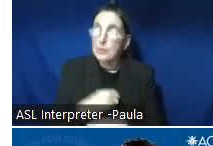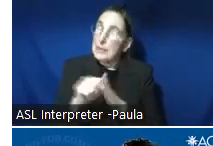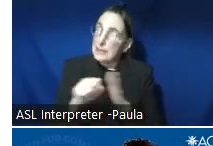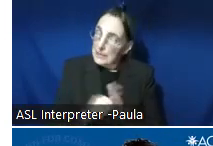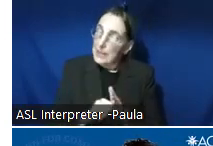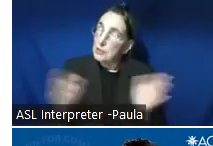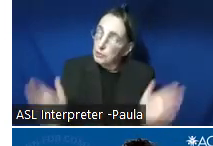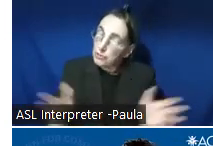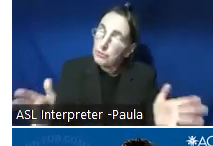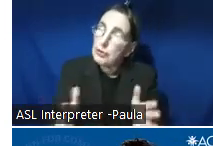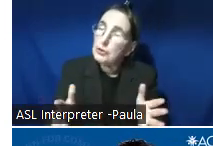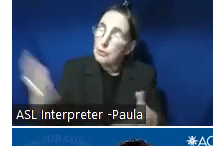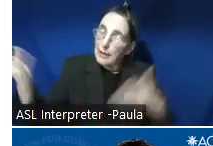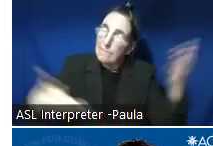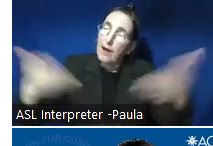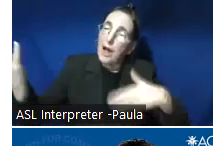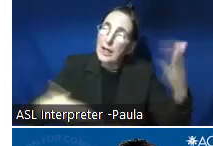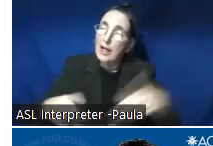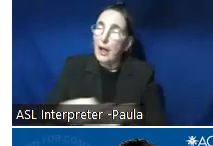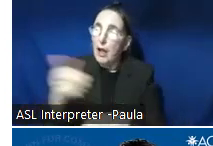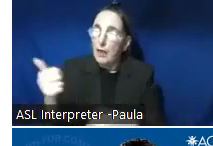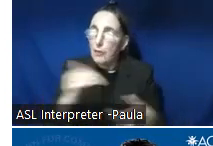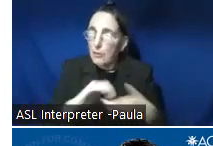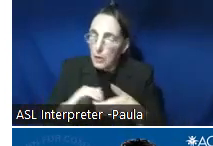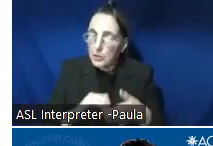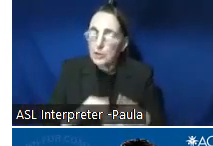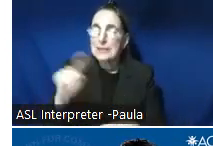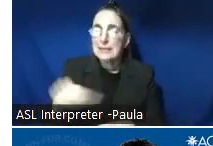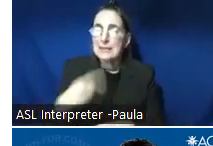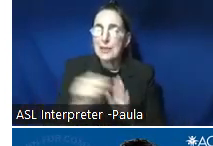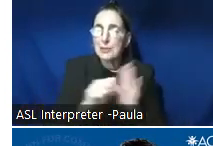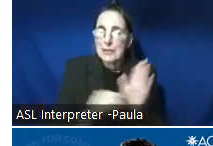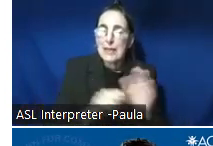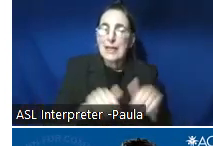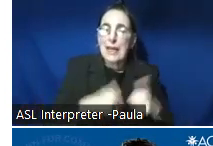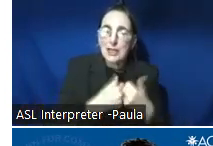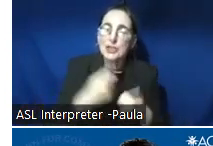eligible partners, such as our single state agency for substance abuse services and state mental health